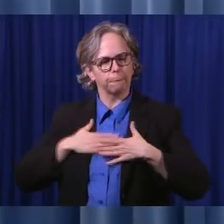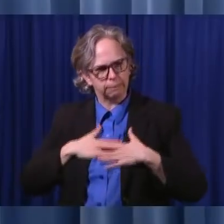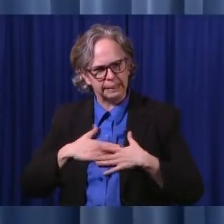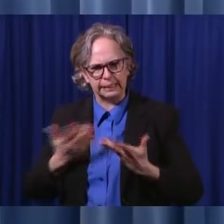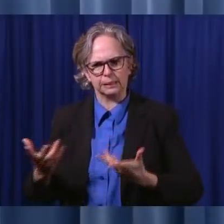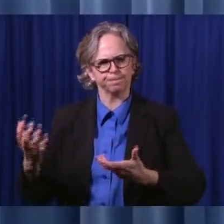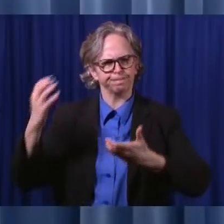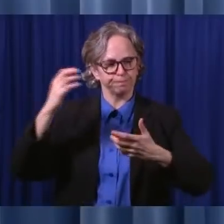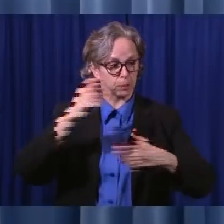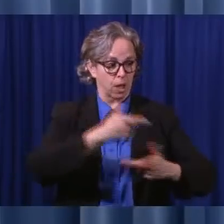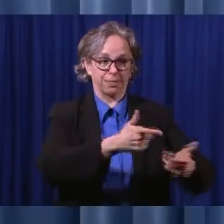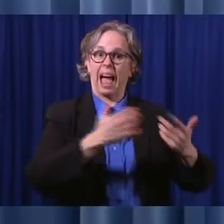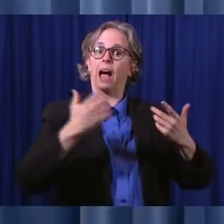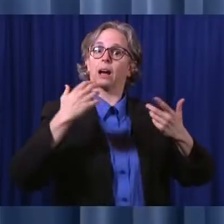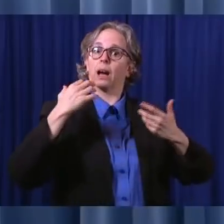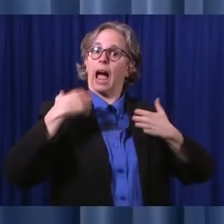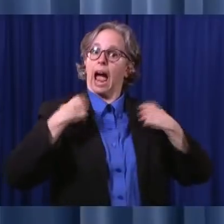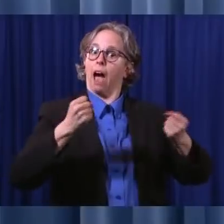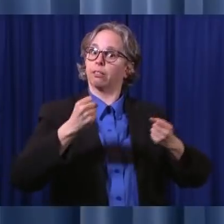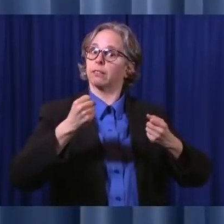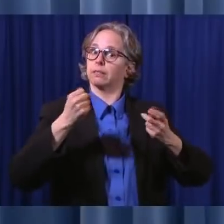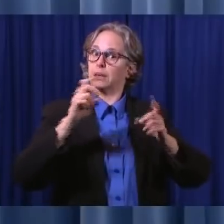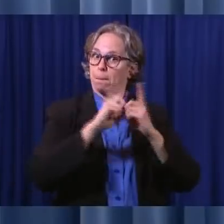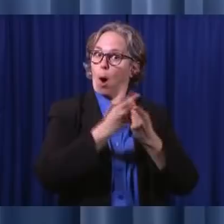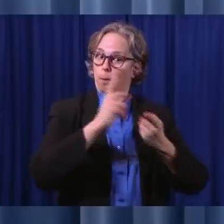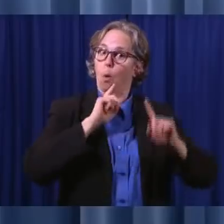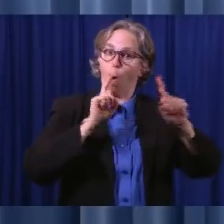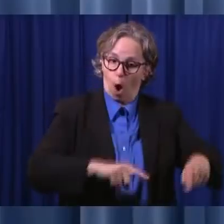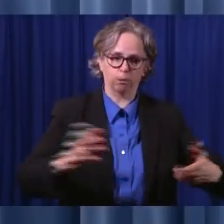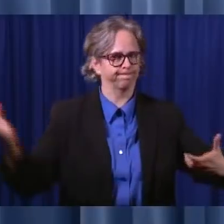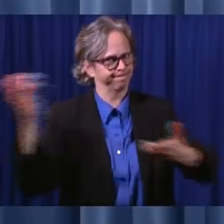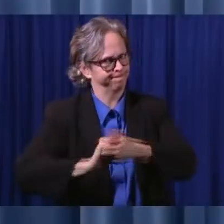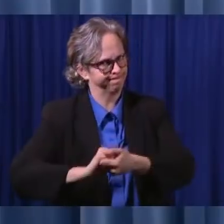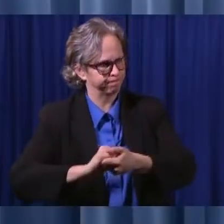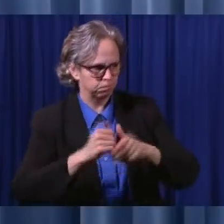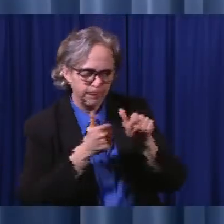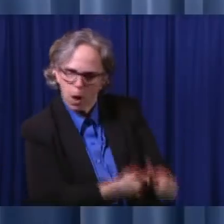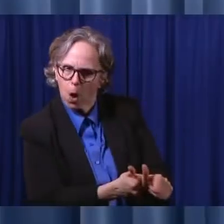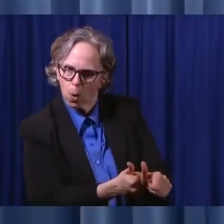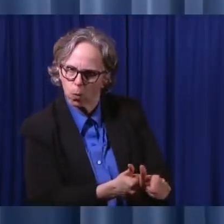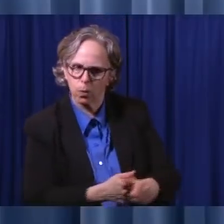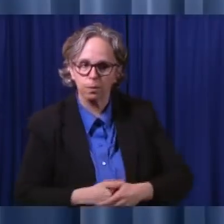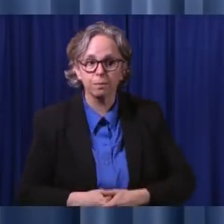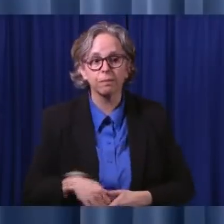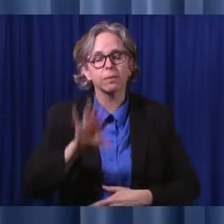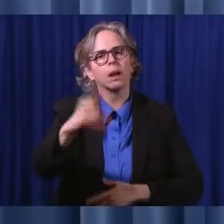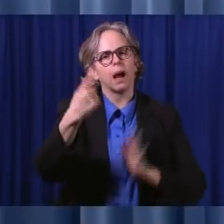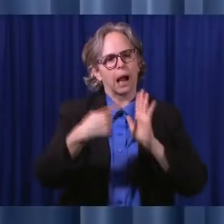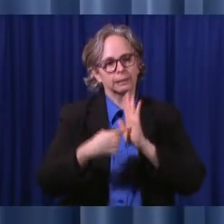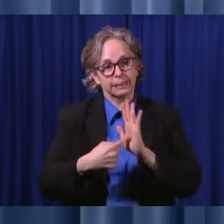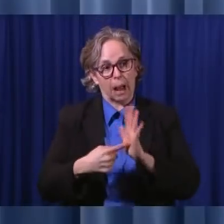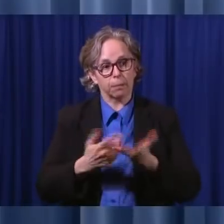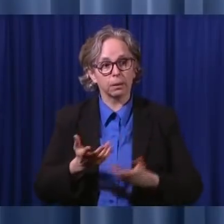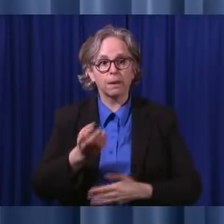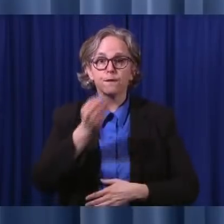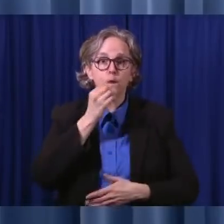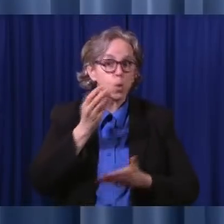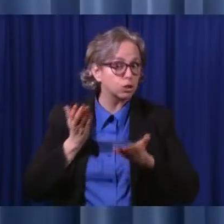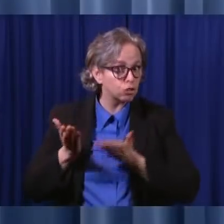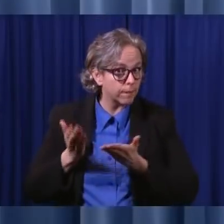COMPLY WITH ALL OF THE CURRENT HEALTH DIDN'T ORDERS THAT ARE IN PLACE, AND THE GUIDELINES FOR